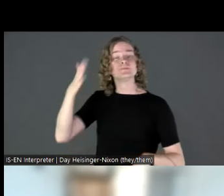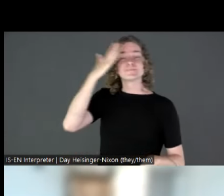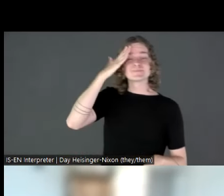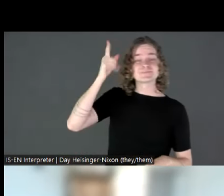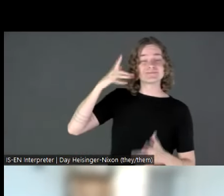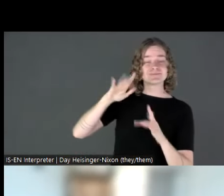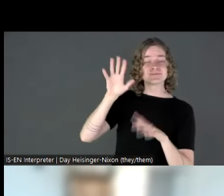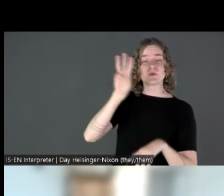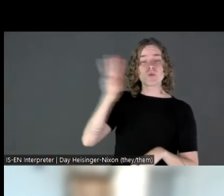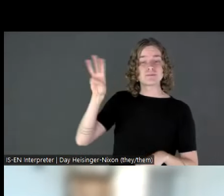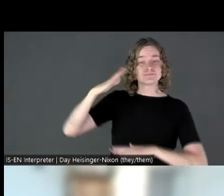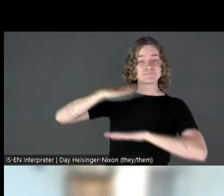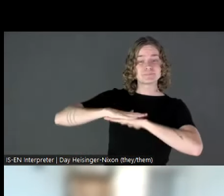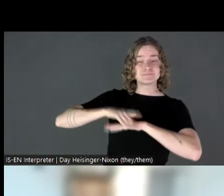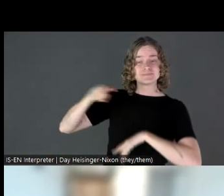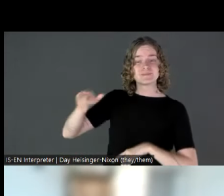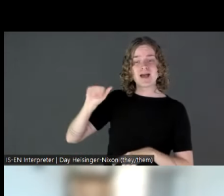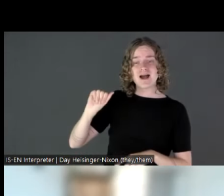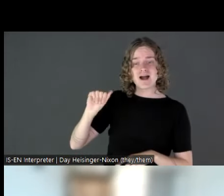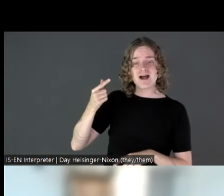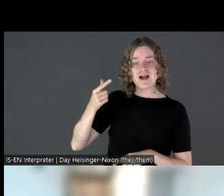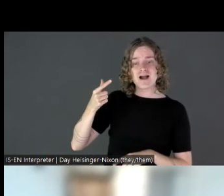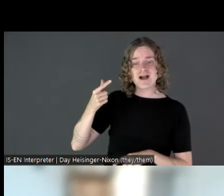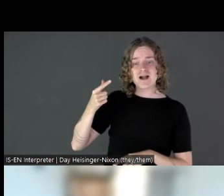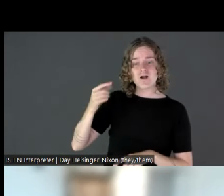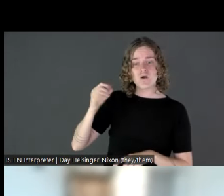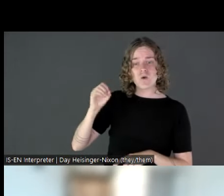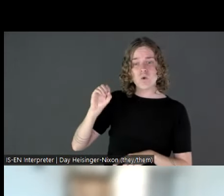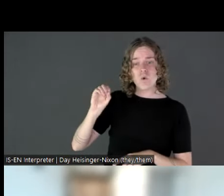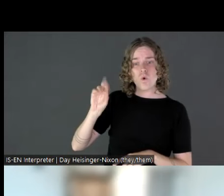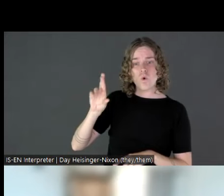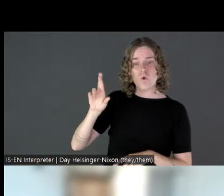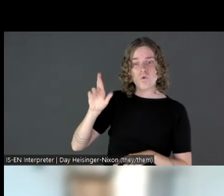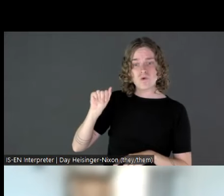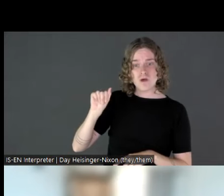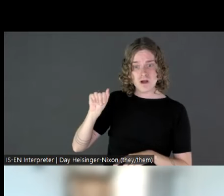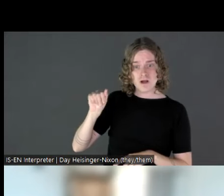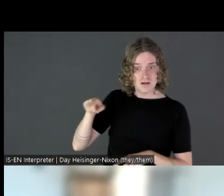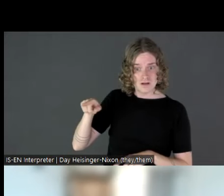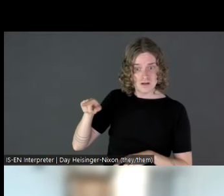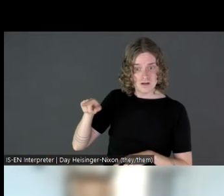by the UNICEF cluster coordination section, and it is included as part of the toolkit